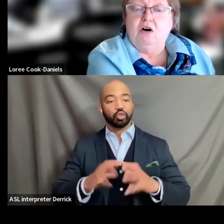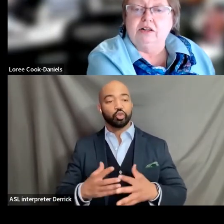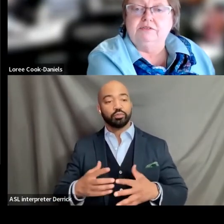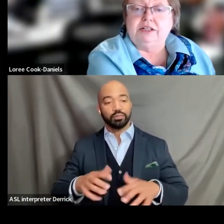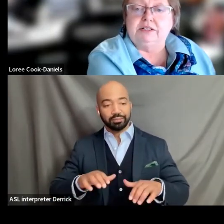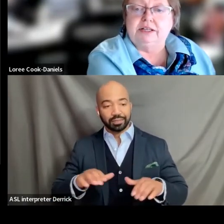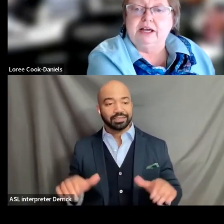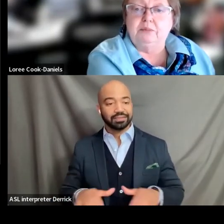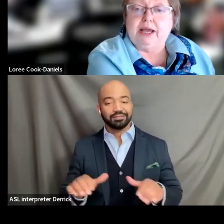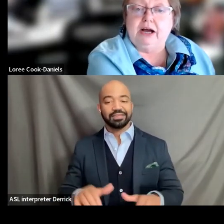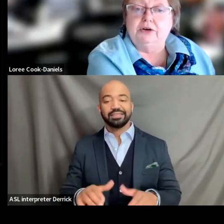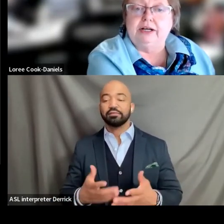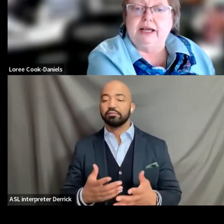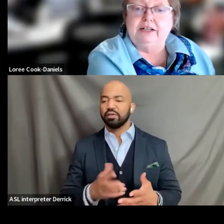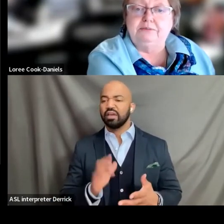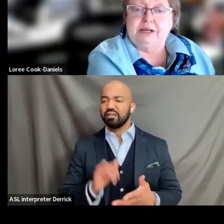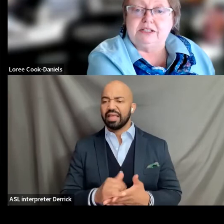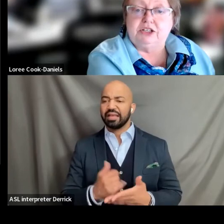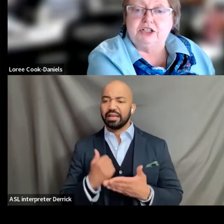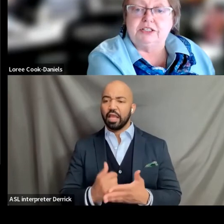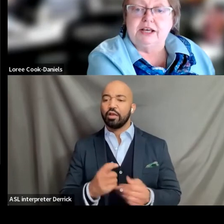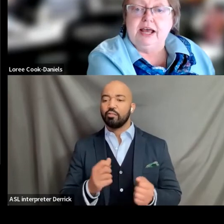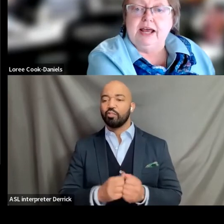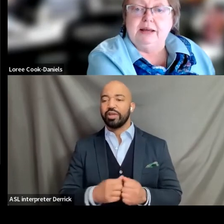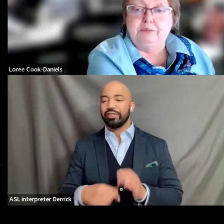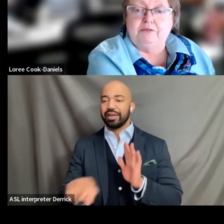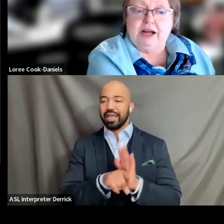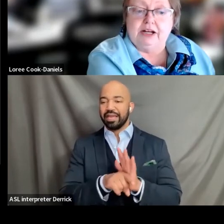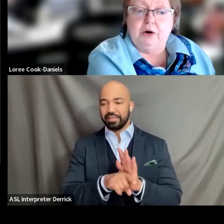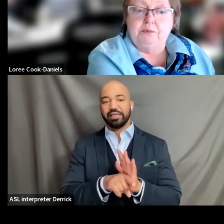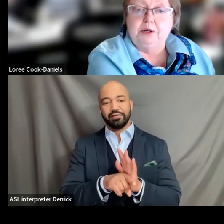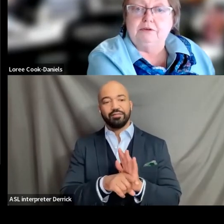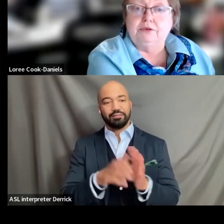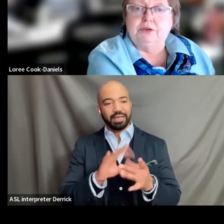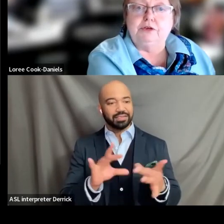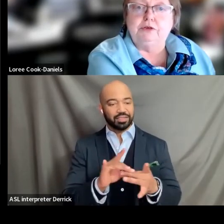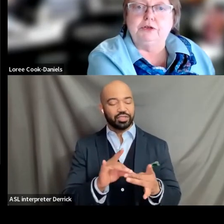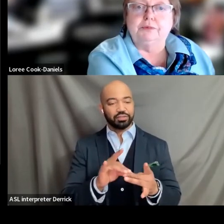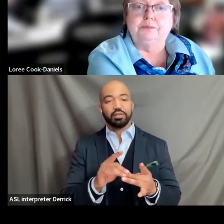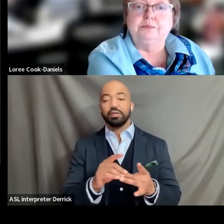All of these can help counter negative messages and provide hope for the future.